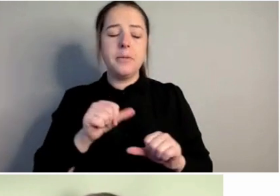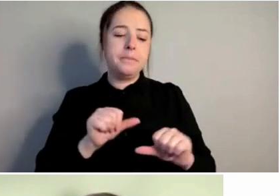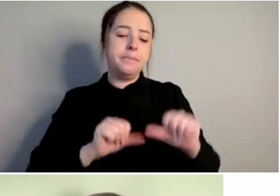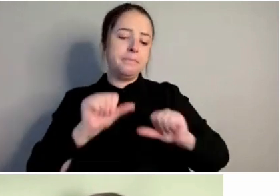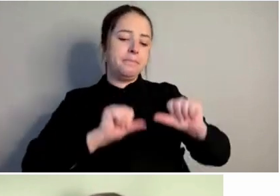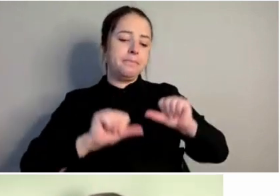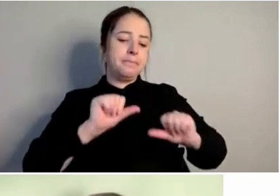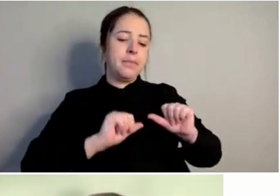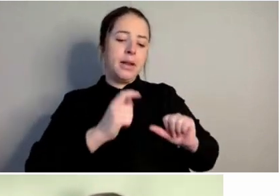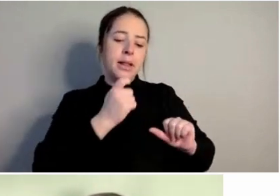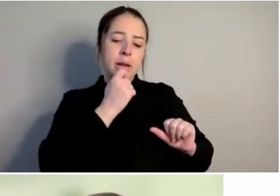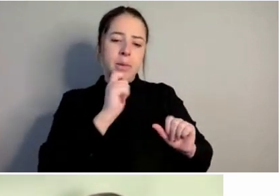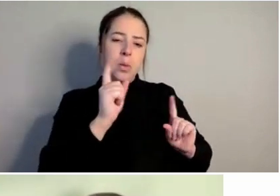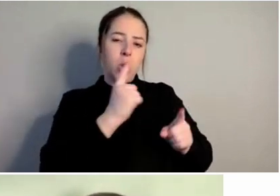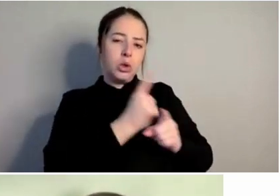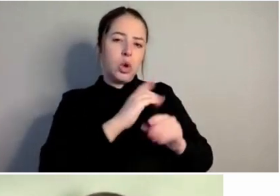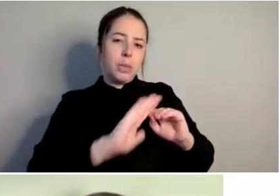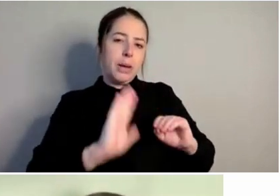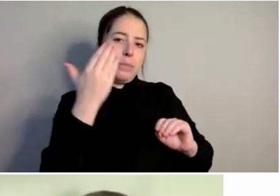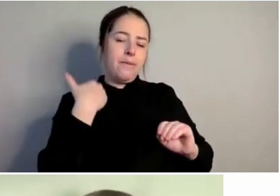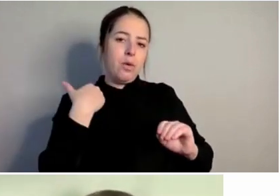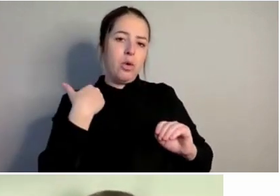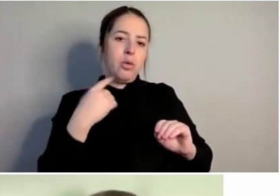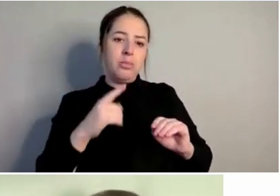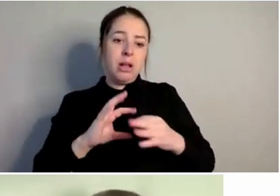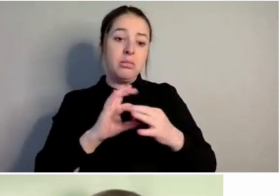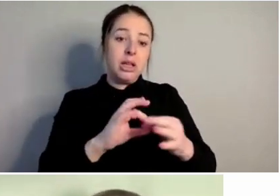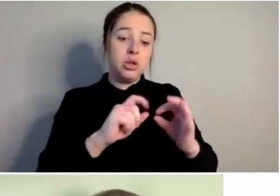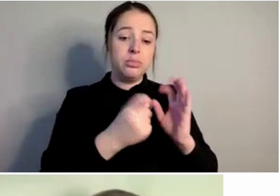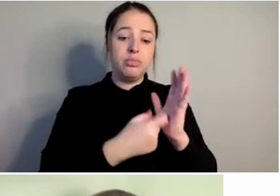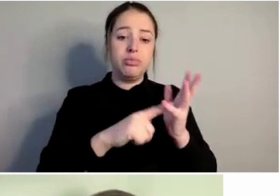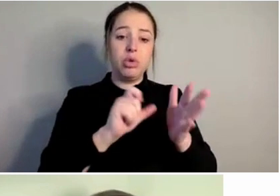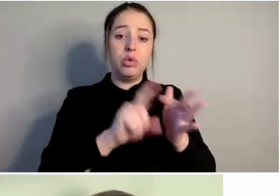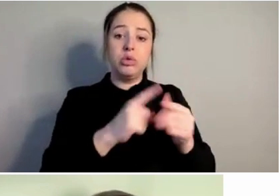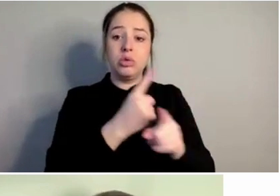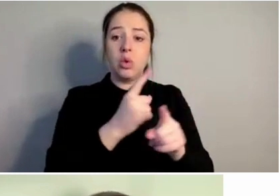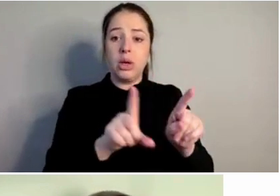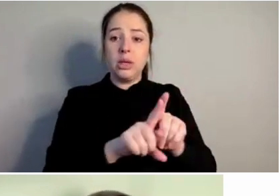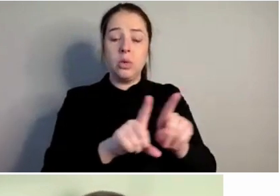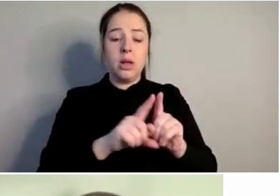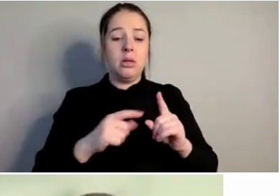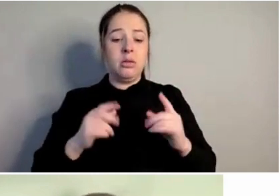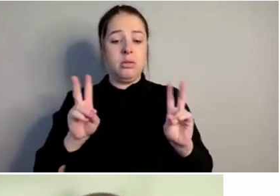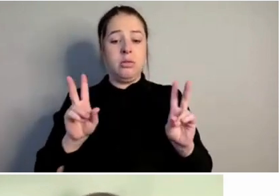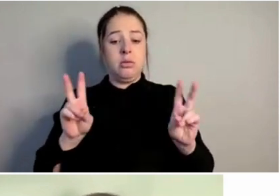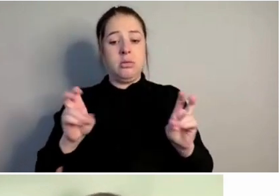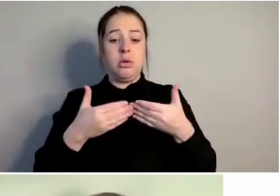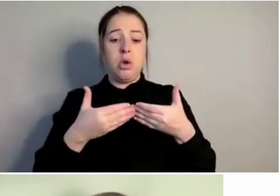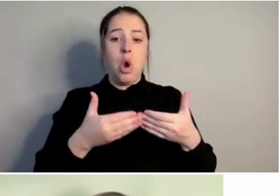a little bit of what I was saying before, but also connect to Bruce. I think openness is absolutely key.